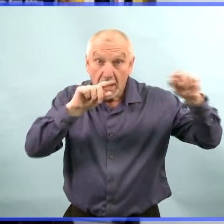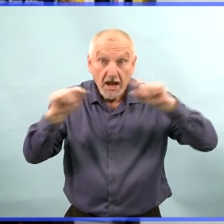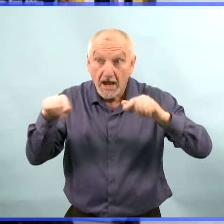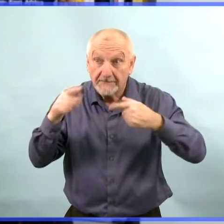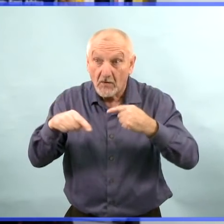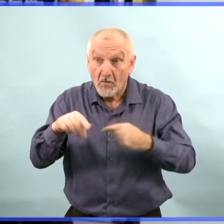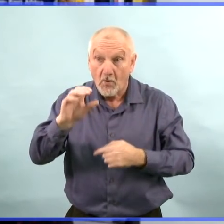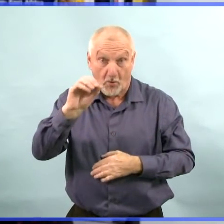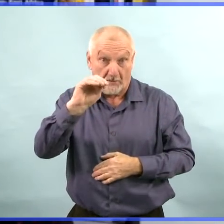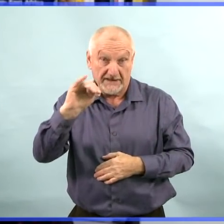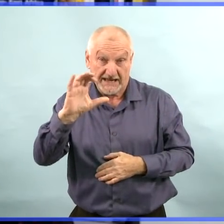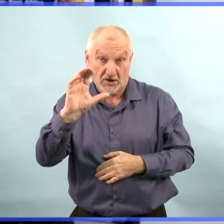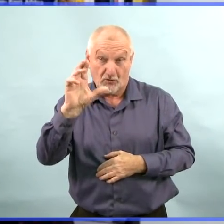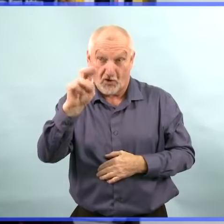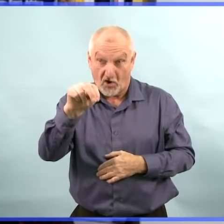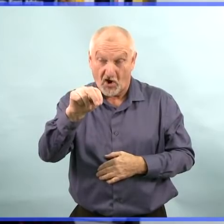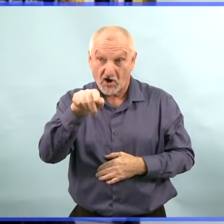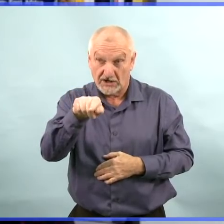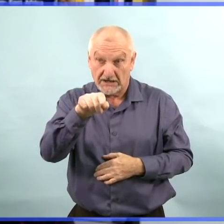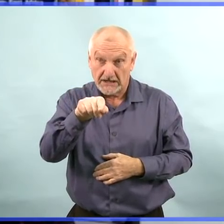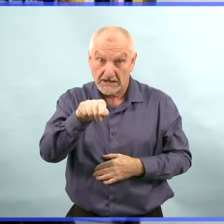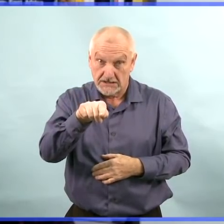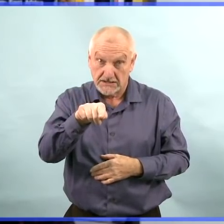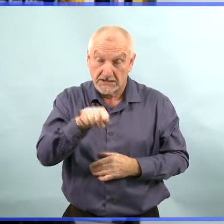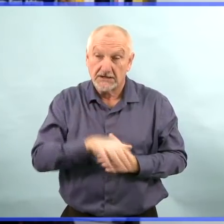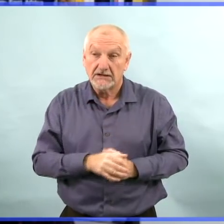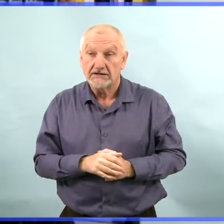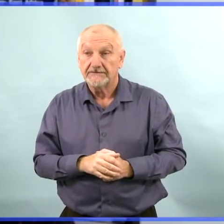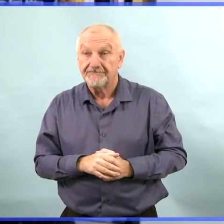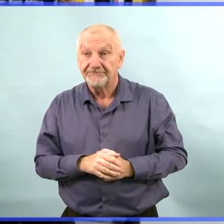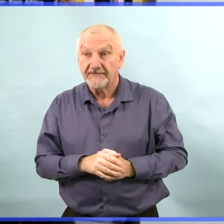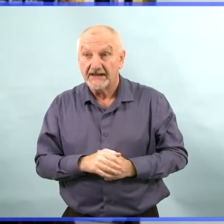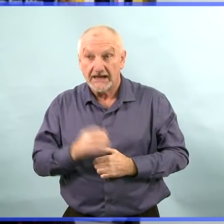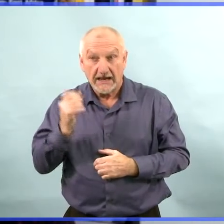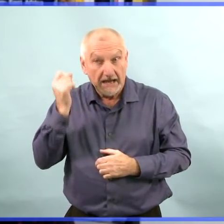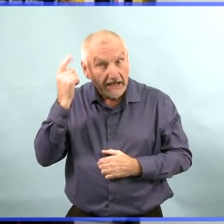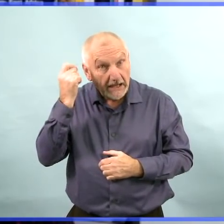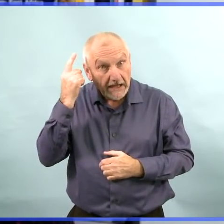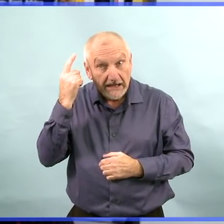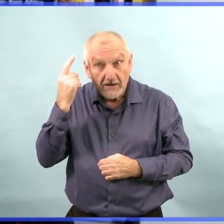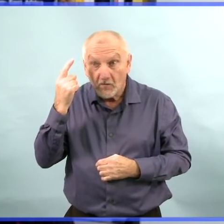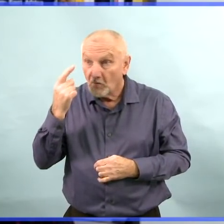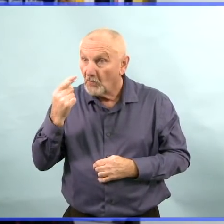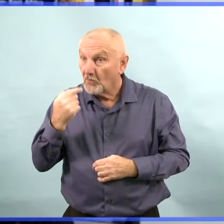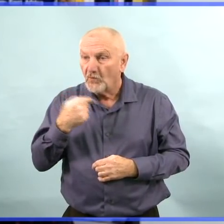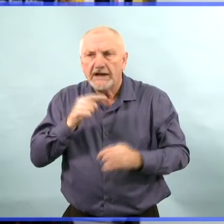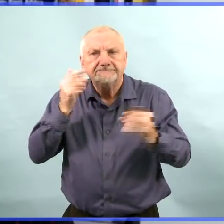the short answer is that we really don't know yet how well the vaccine works against omar khan